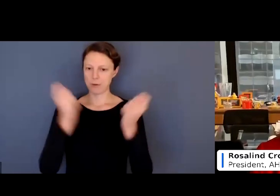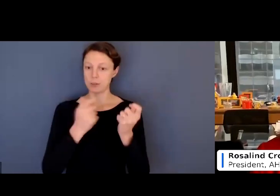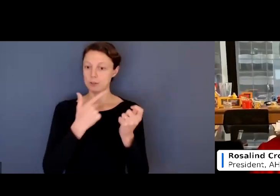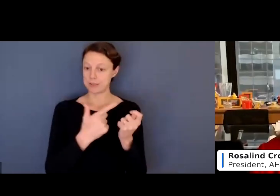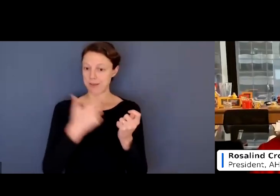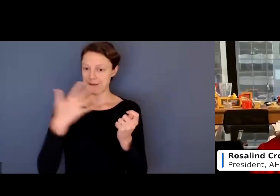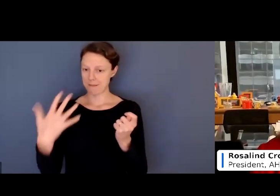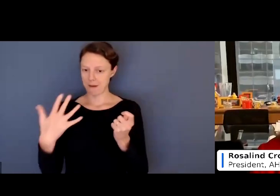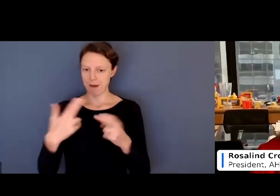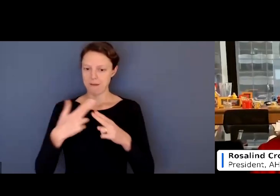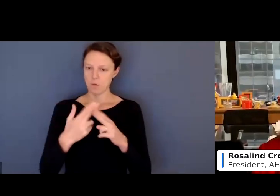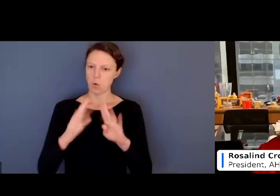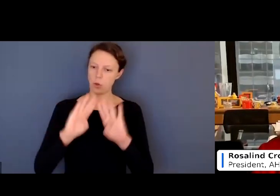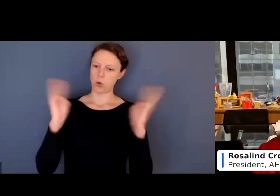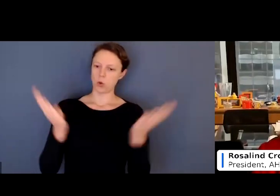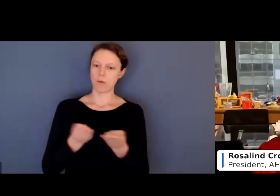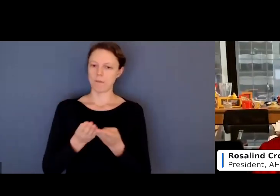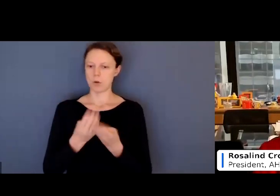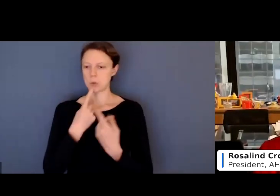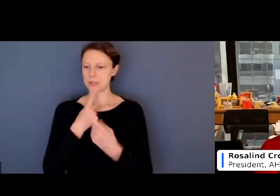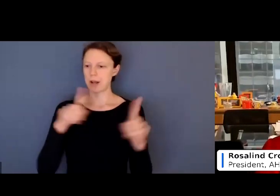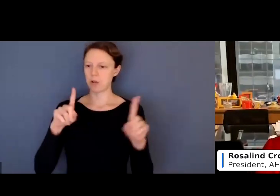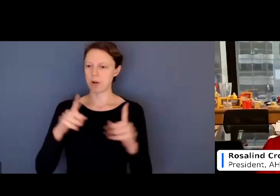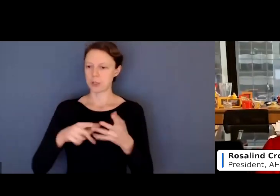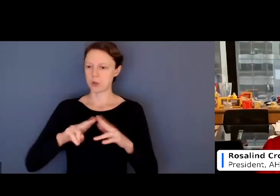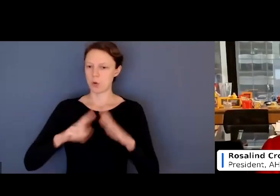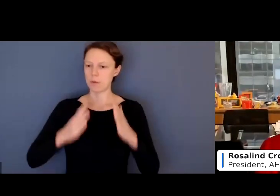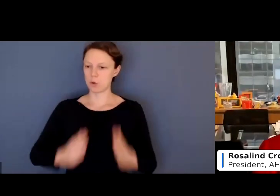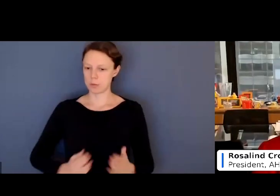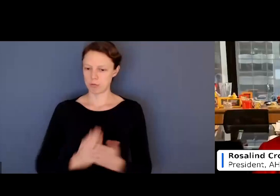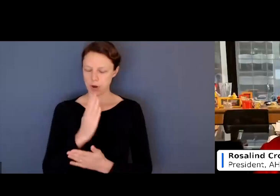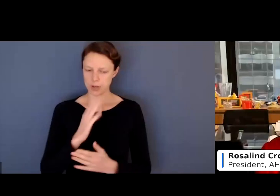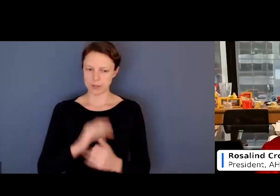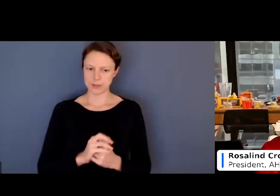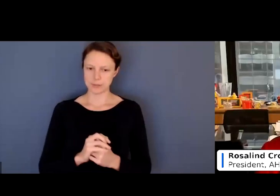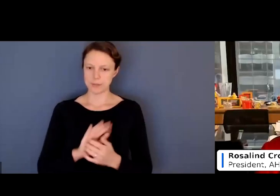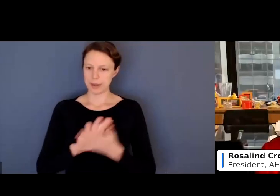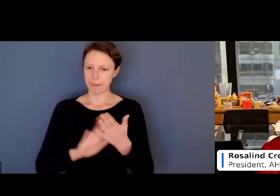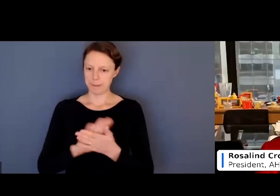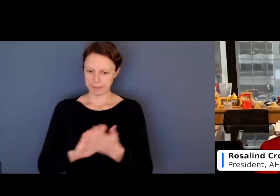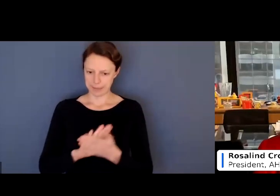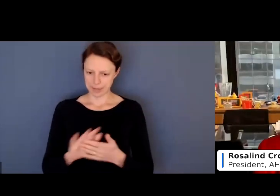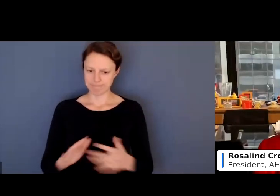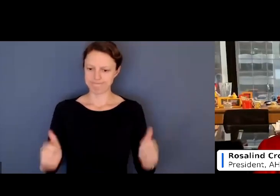affirming this commitment is more important than ever.